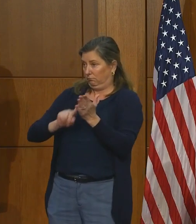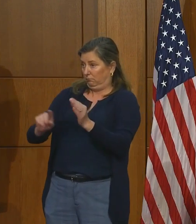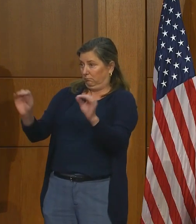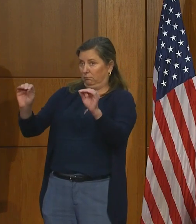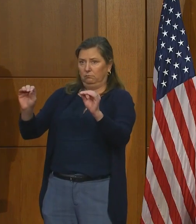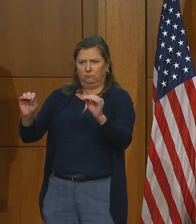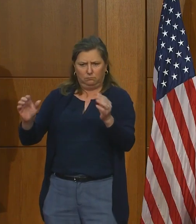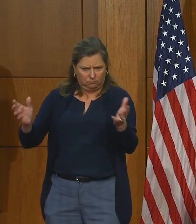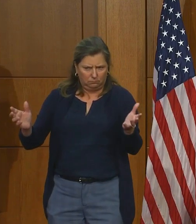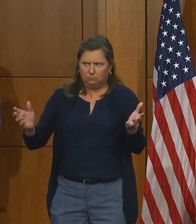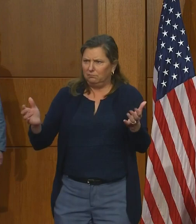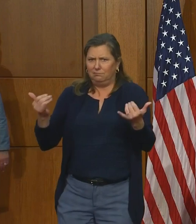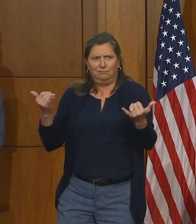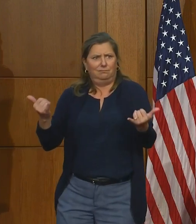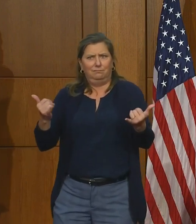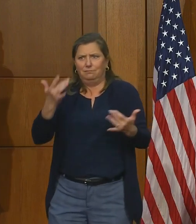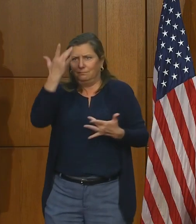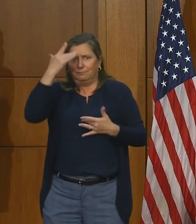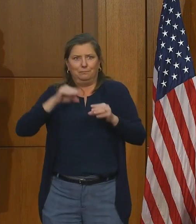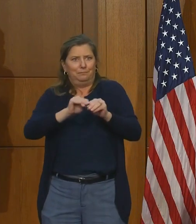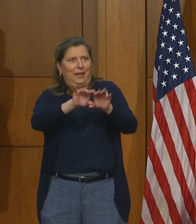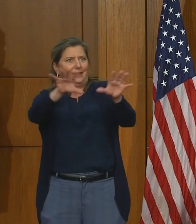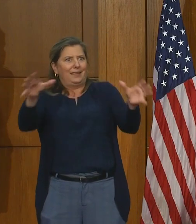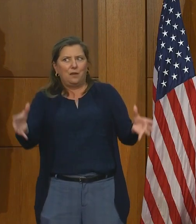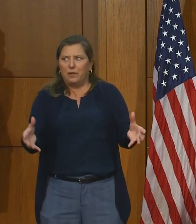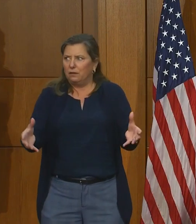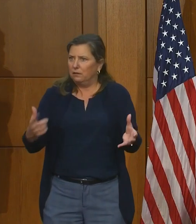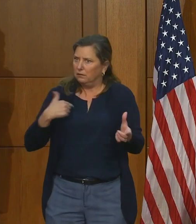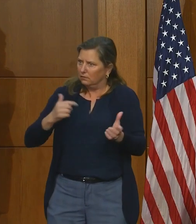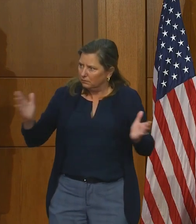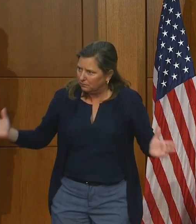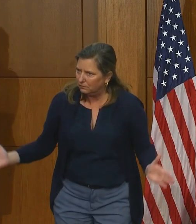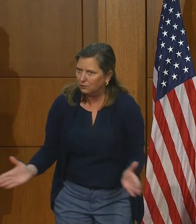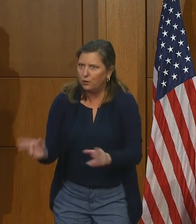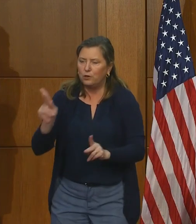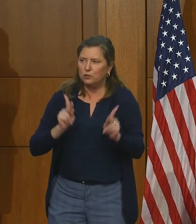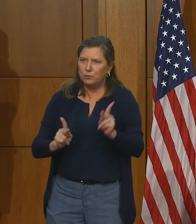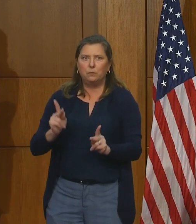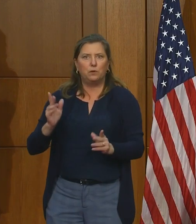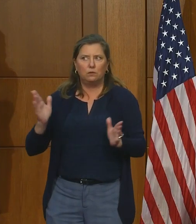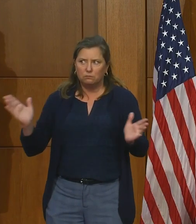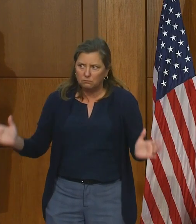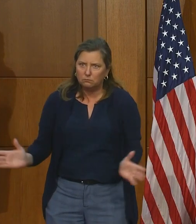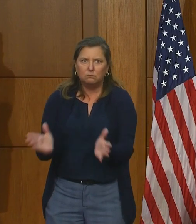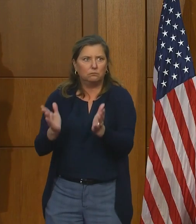RESPONSE- WITHOUT BEDDING OR ANYTHING ELSE WAS TO SAY THAT